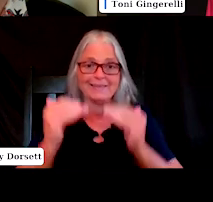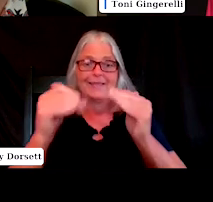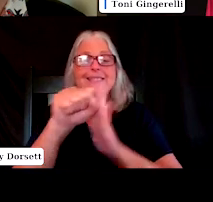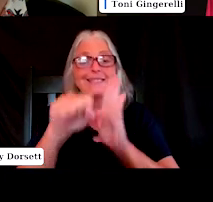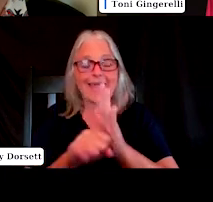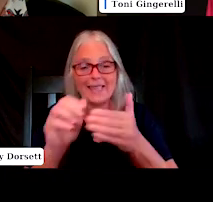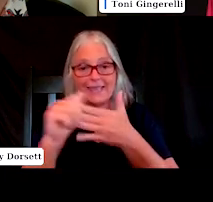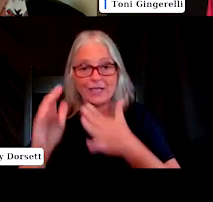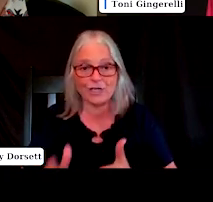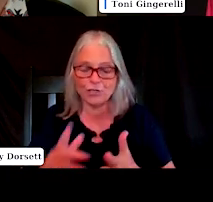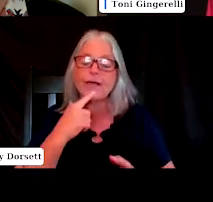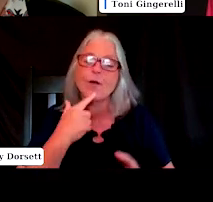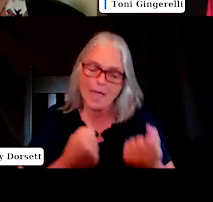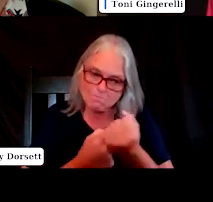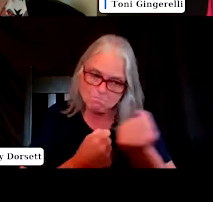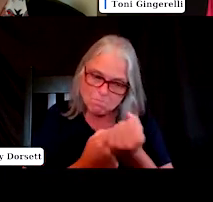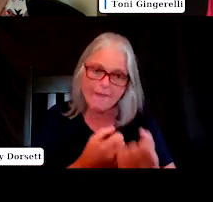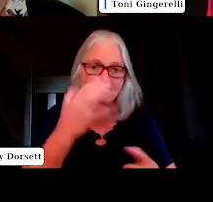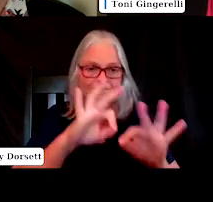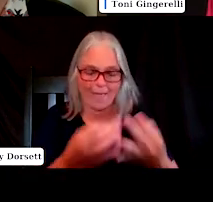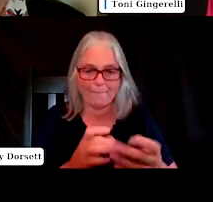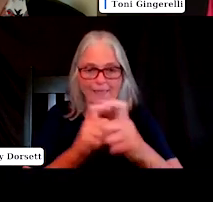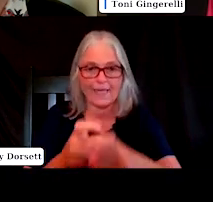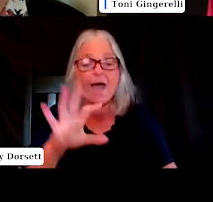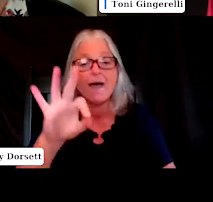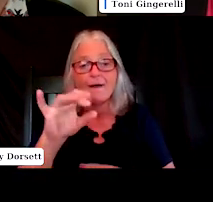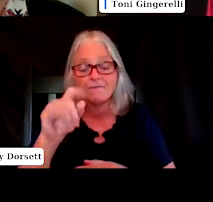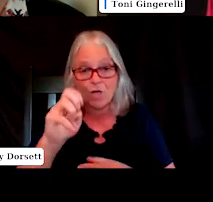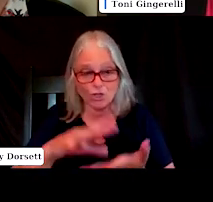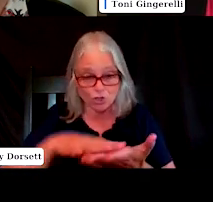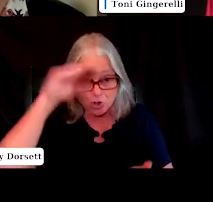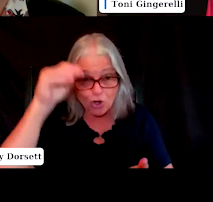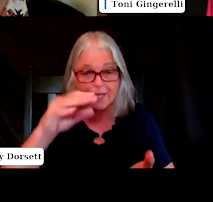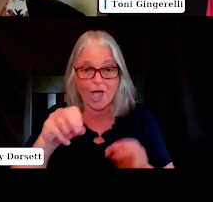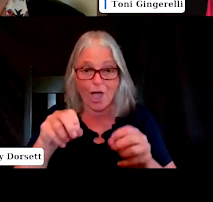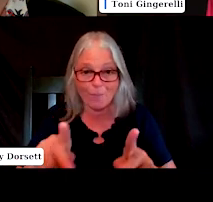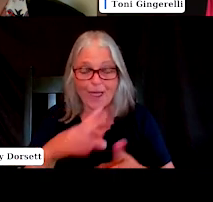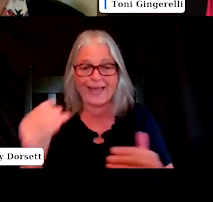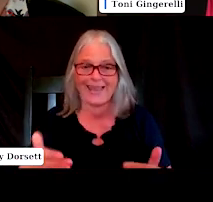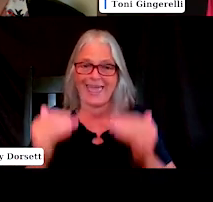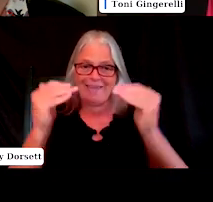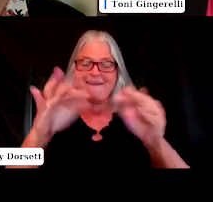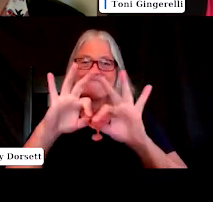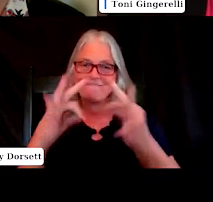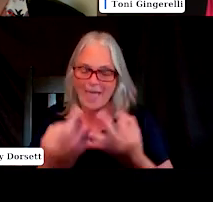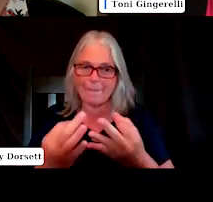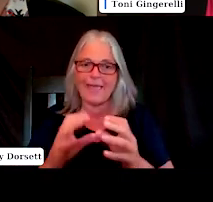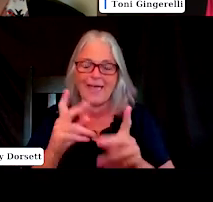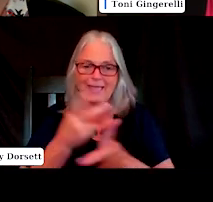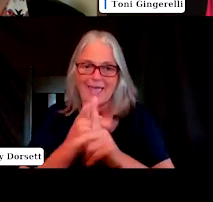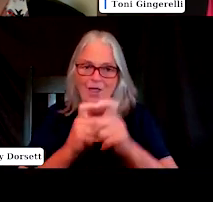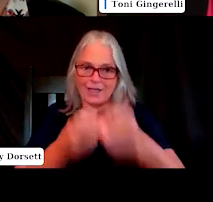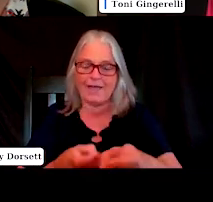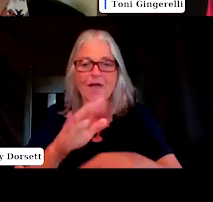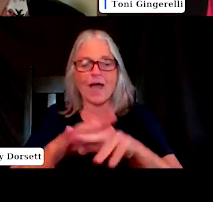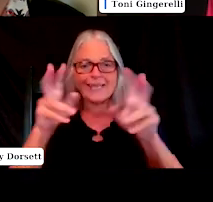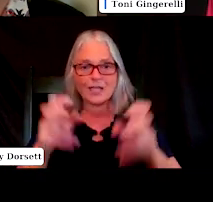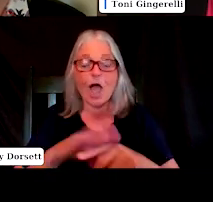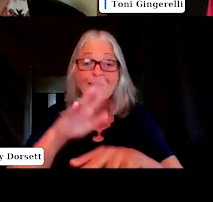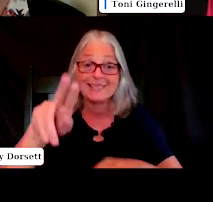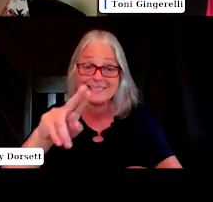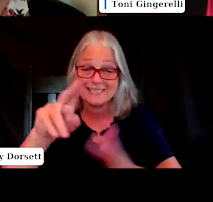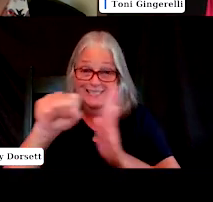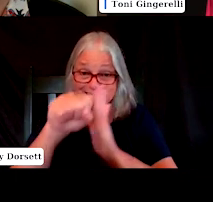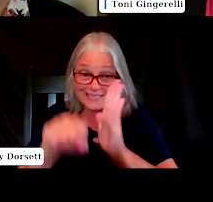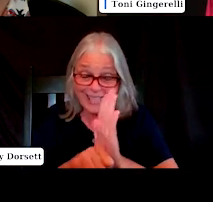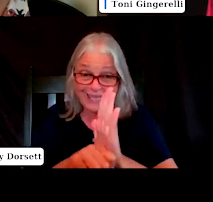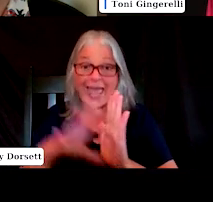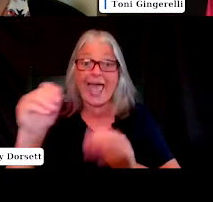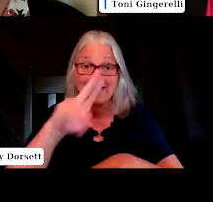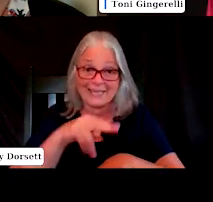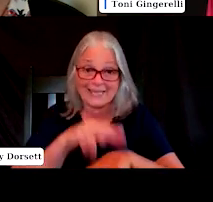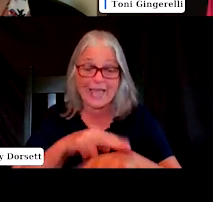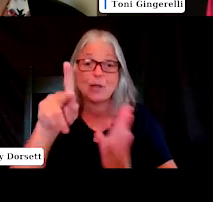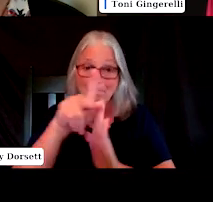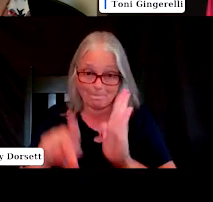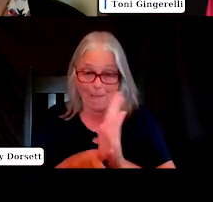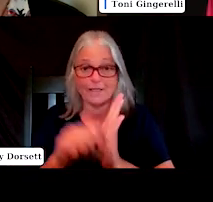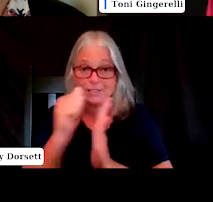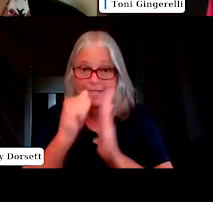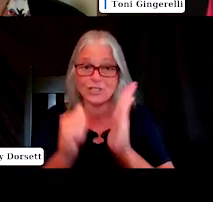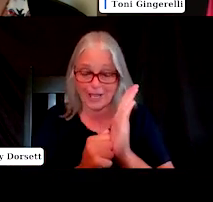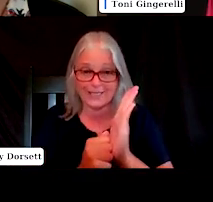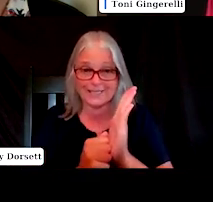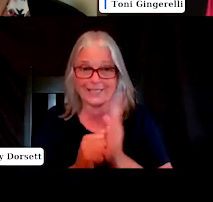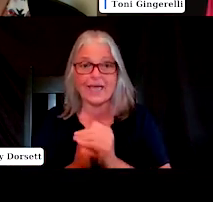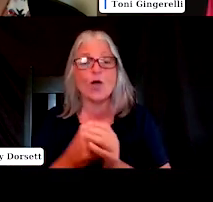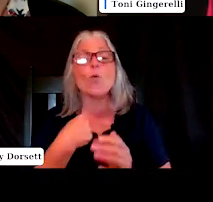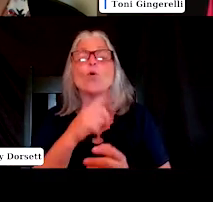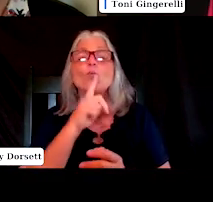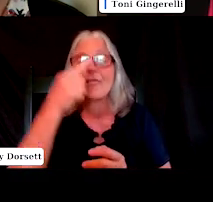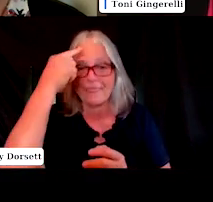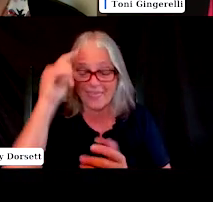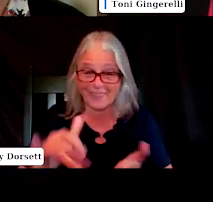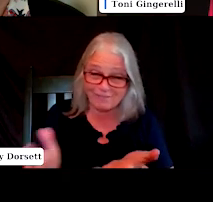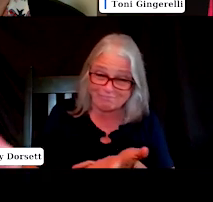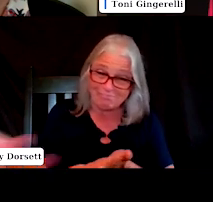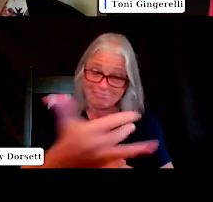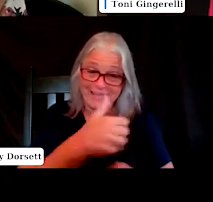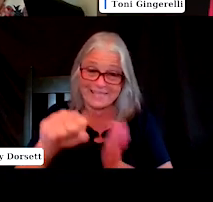Championing the needs of family caregivers, foster, peer to peer learning opportunities and elevate family caregiving issues on a State and national Po on the State and pop national policy agendas. We really think that cultivating state leadership